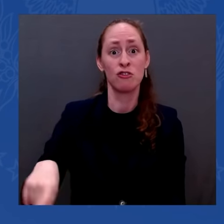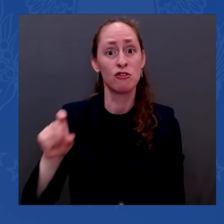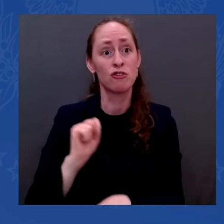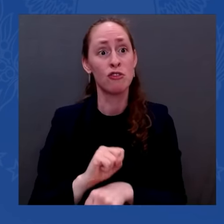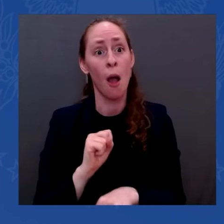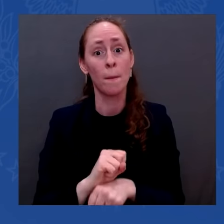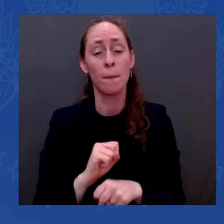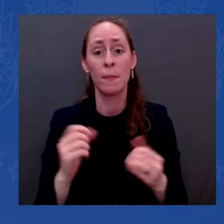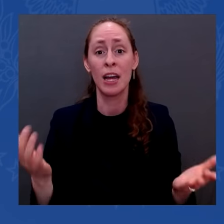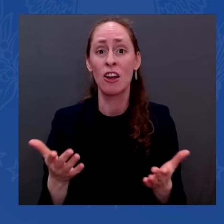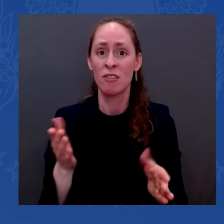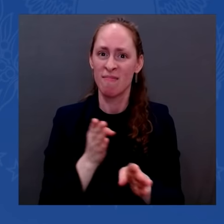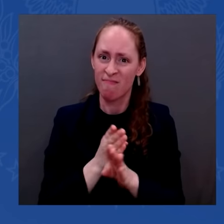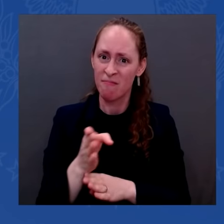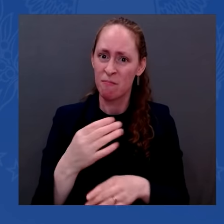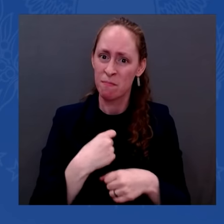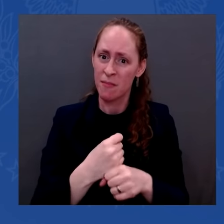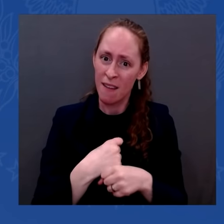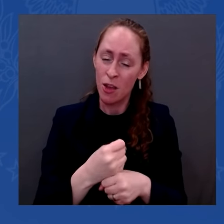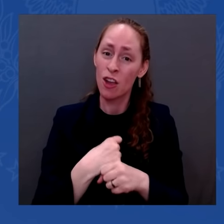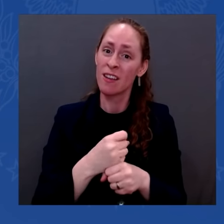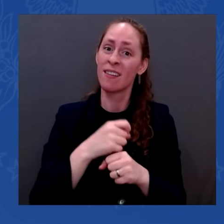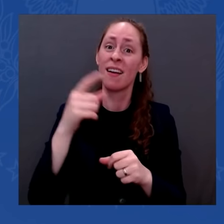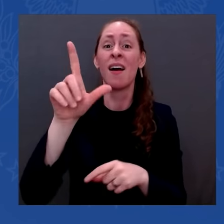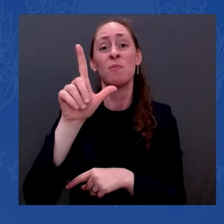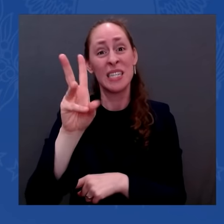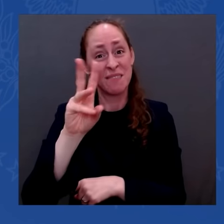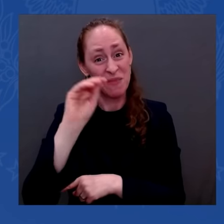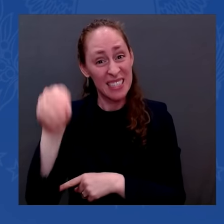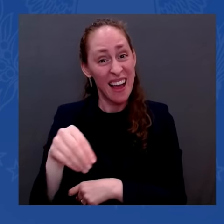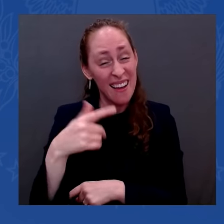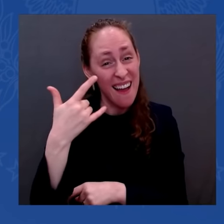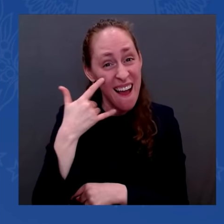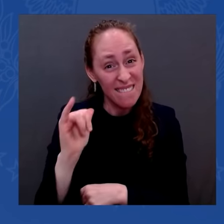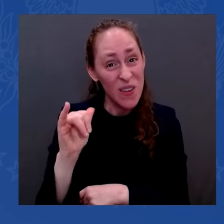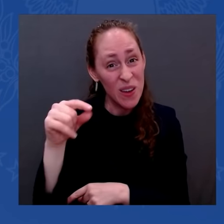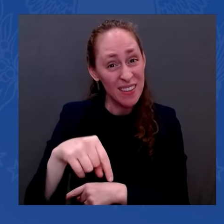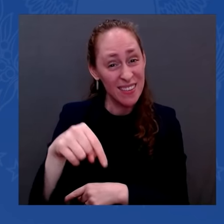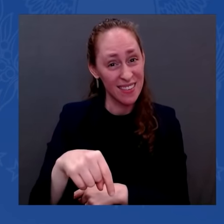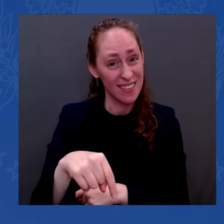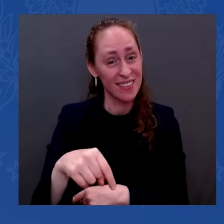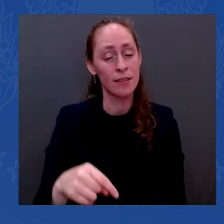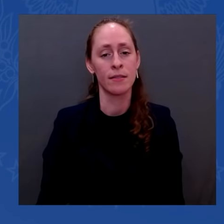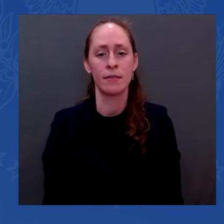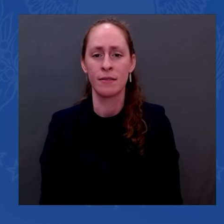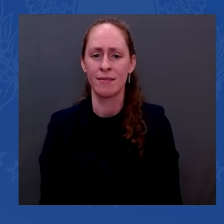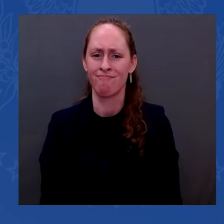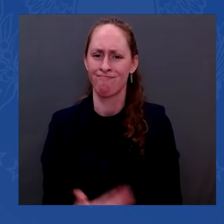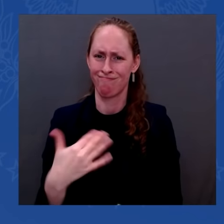We're really proud of the American job recovery. We're really proud of California's approach. But it's around creating policy